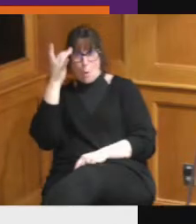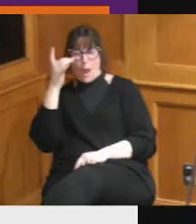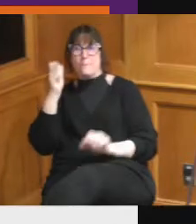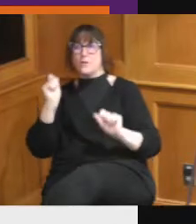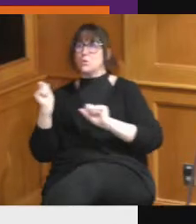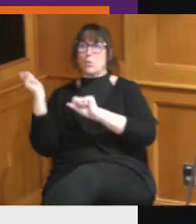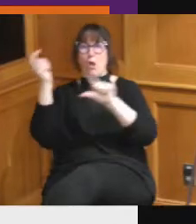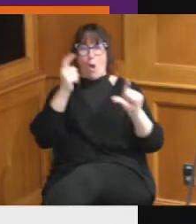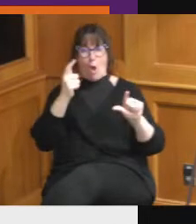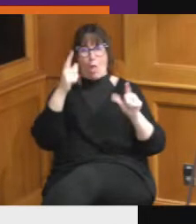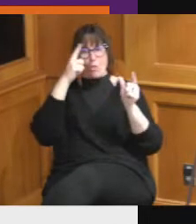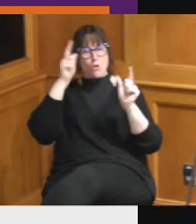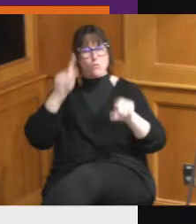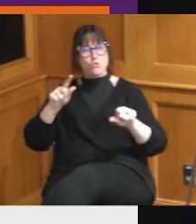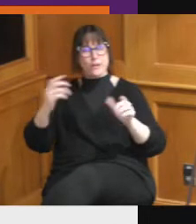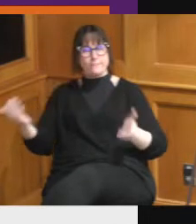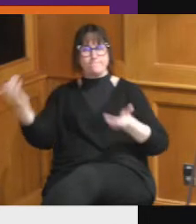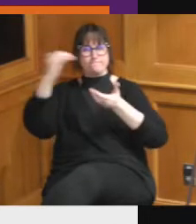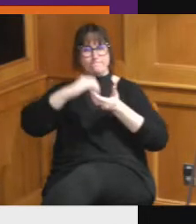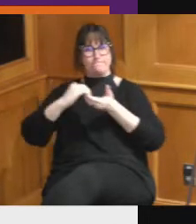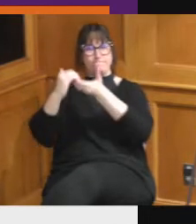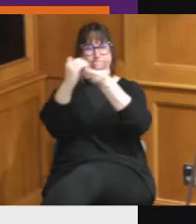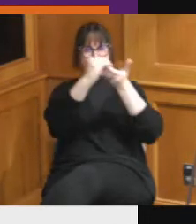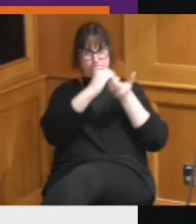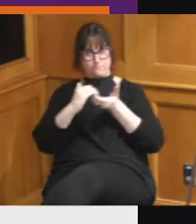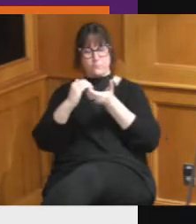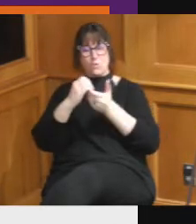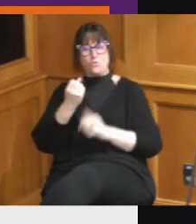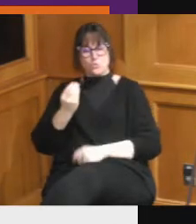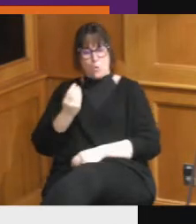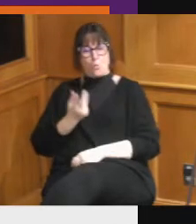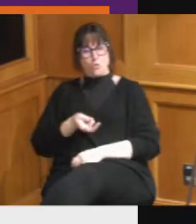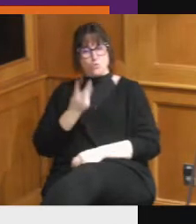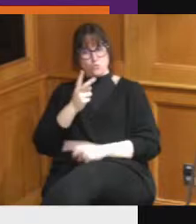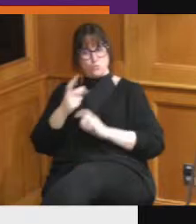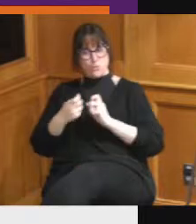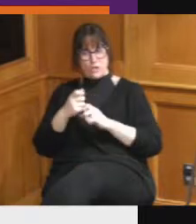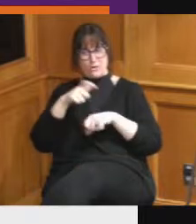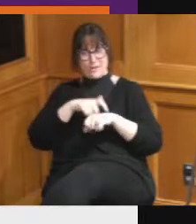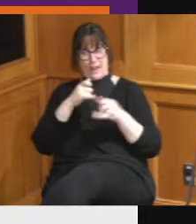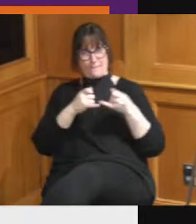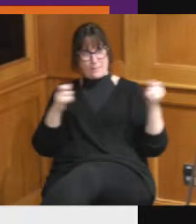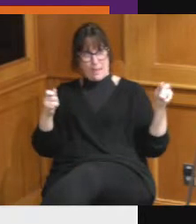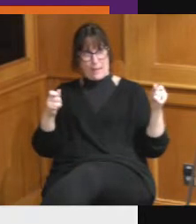to work together so we've got this two-year timeline of consistent consistent support and